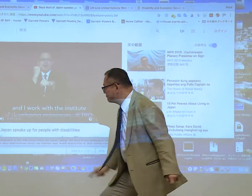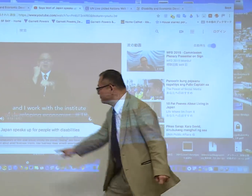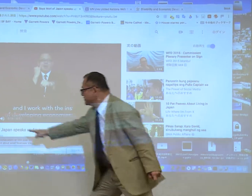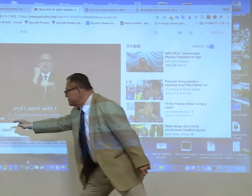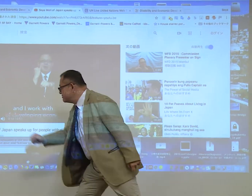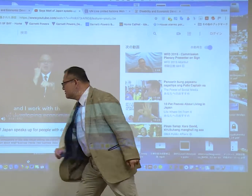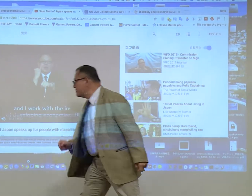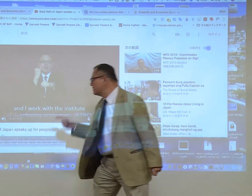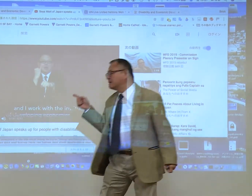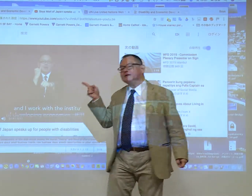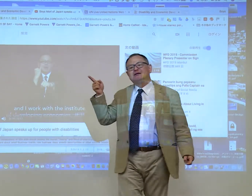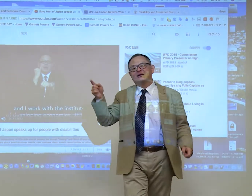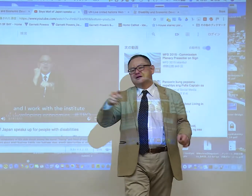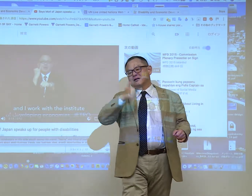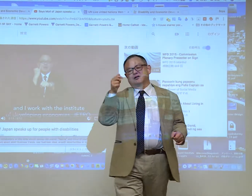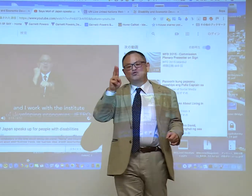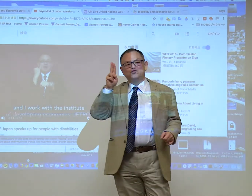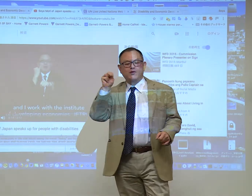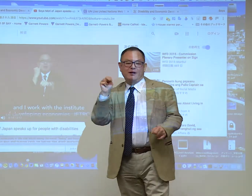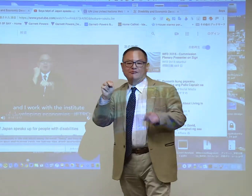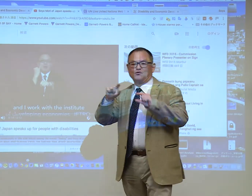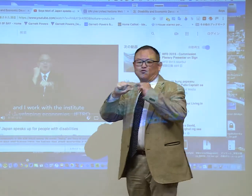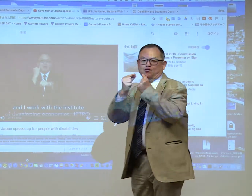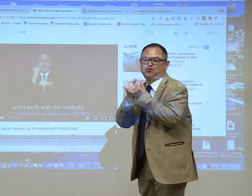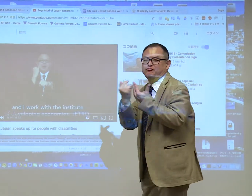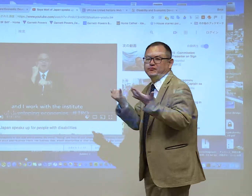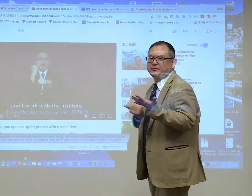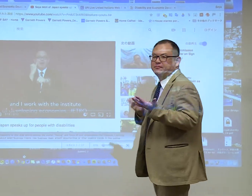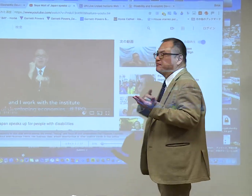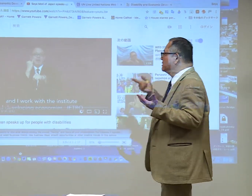This is another U.N. group that invited me.